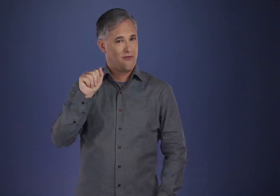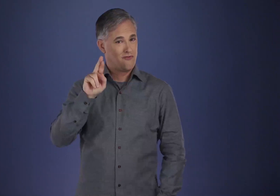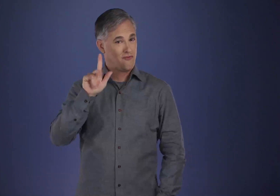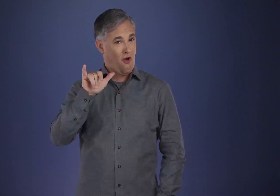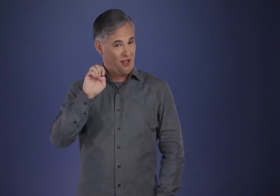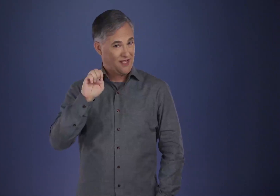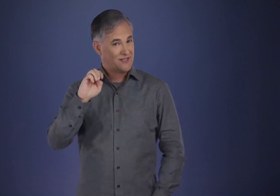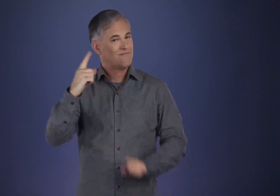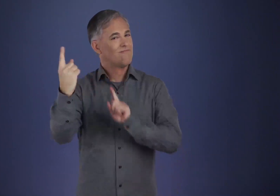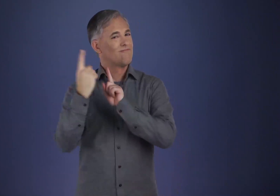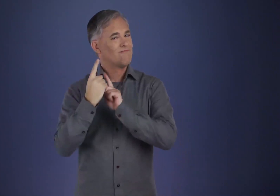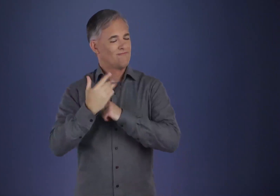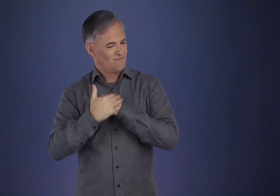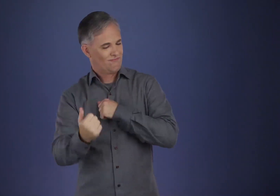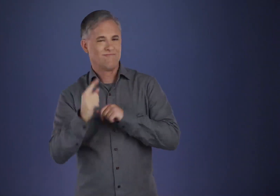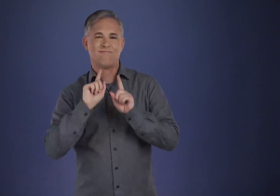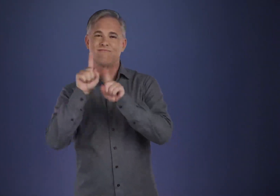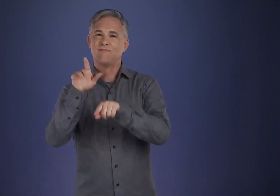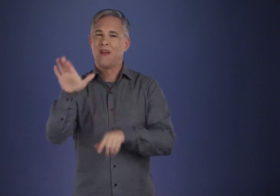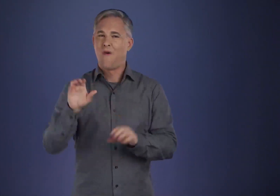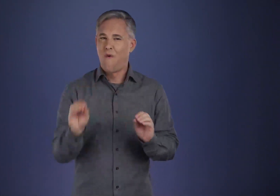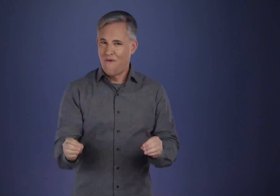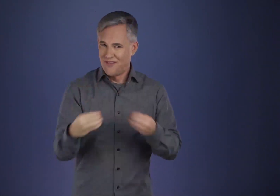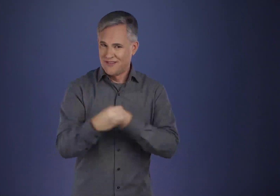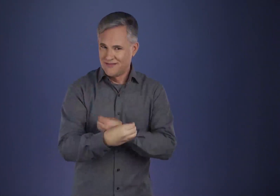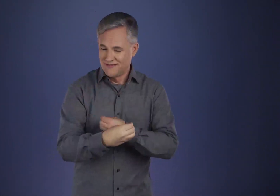The proprietor, Charlie, summoned me to his office.